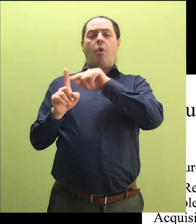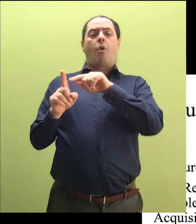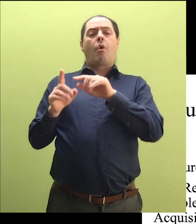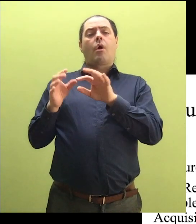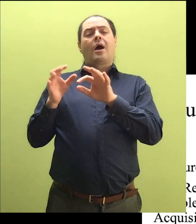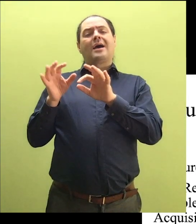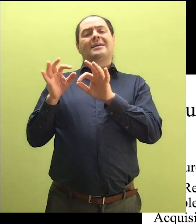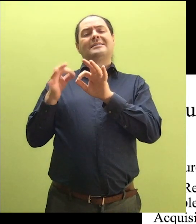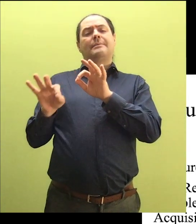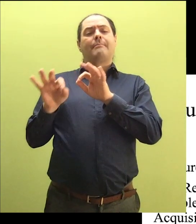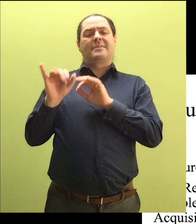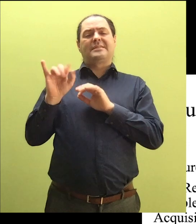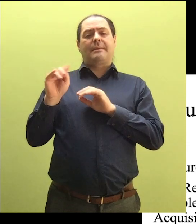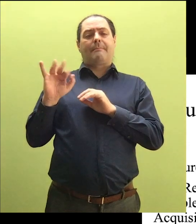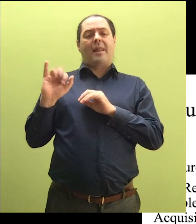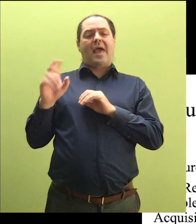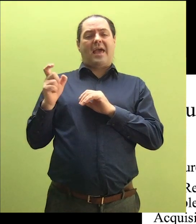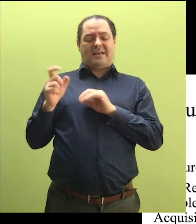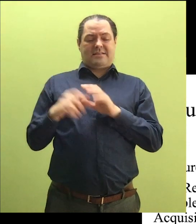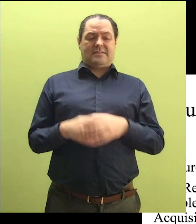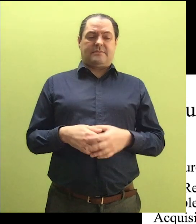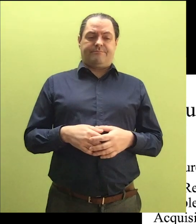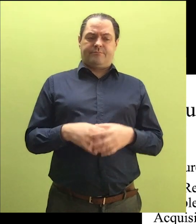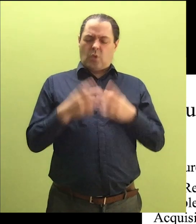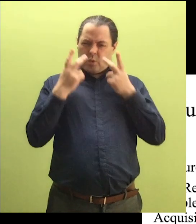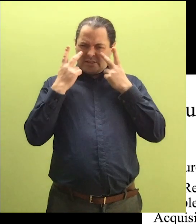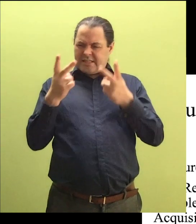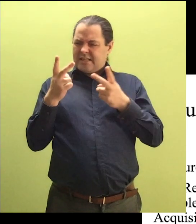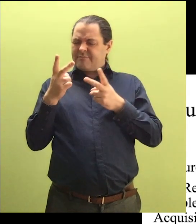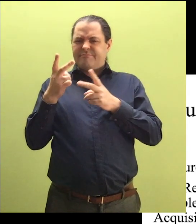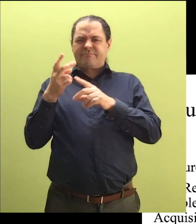size of the setting -so how close it is to zero- and add it